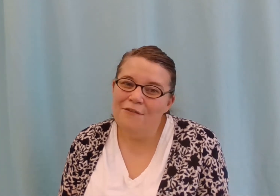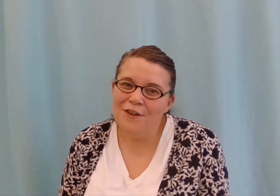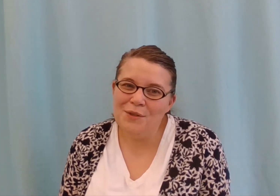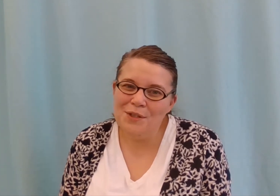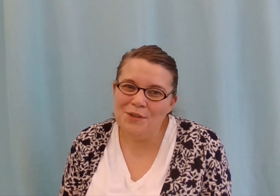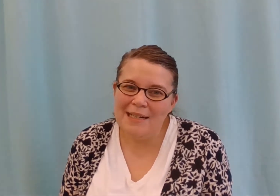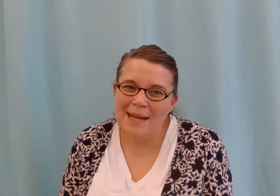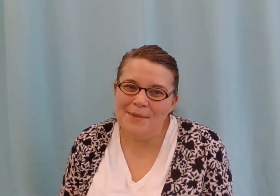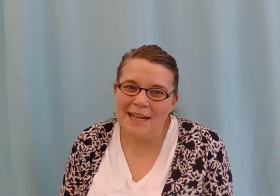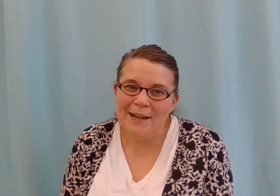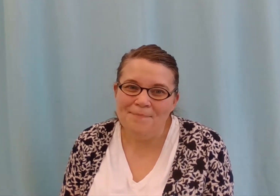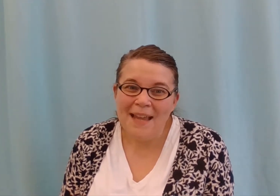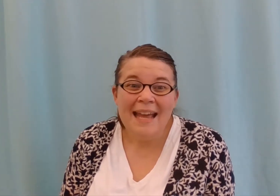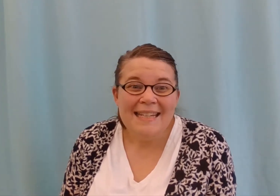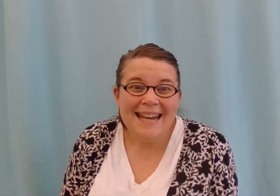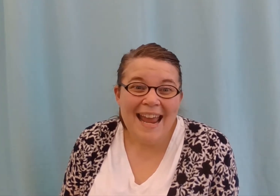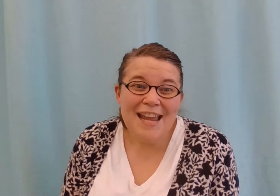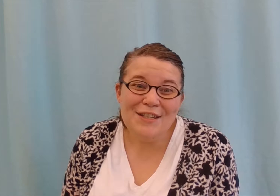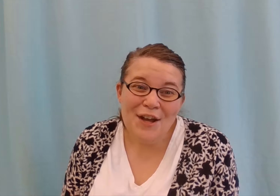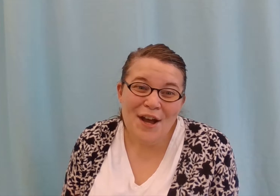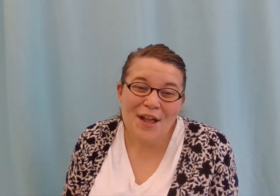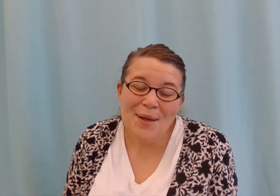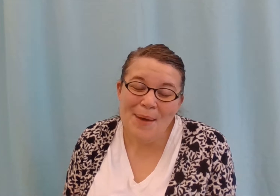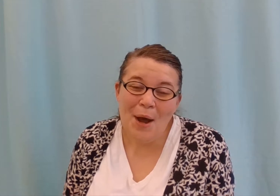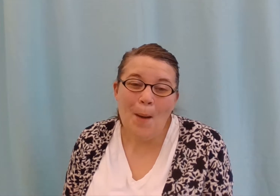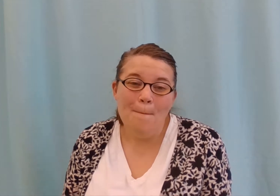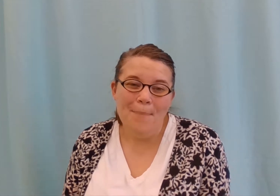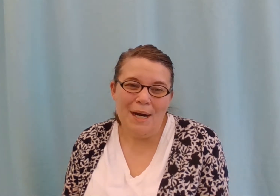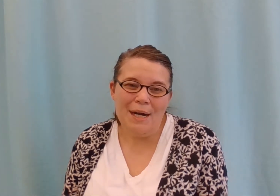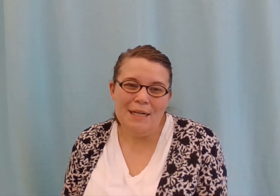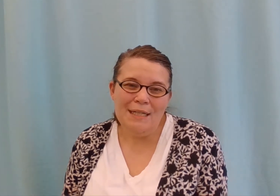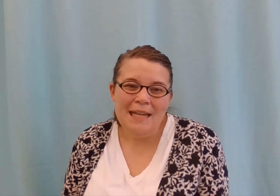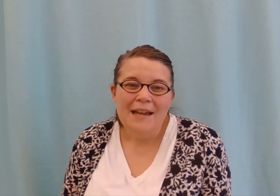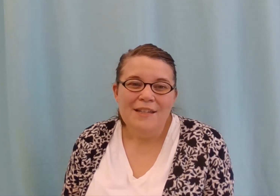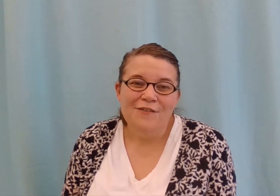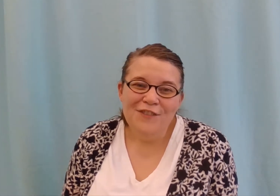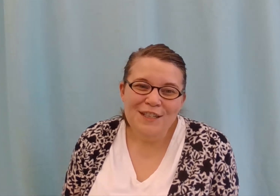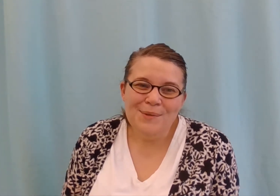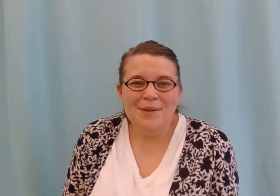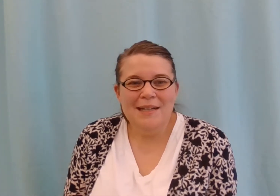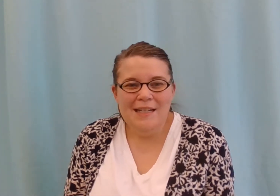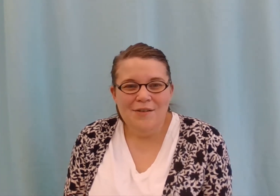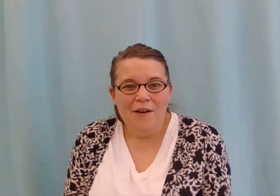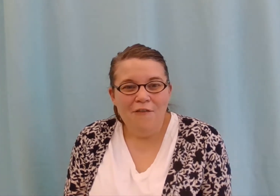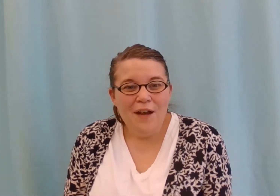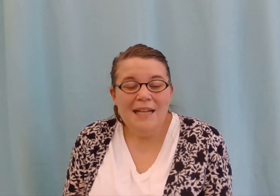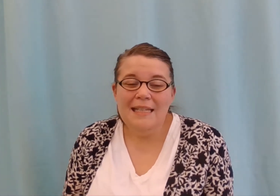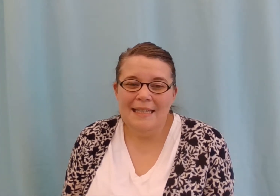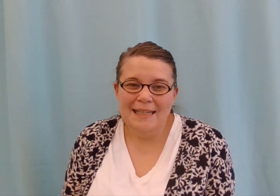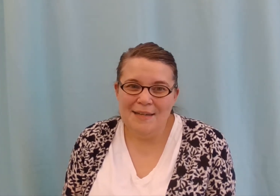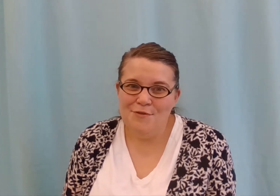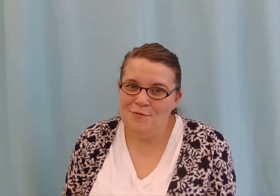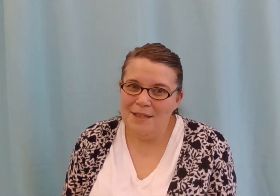virtual storytime today. Today is all about birds, so first we're going to do a fun, silly movement